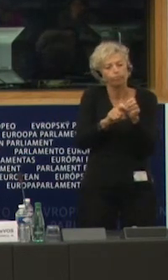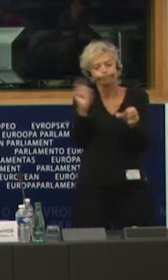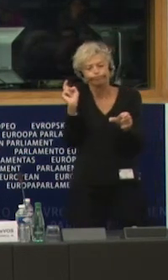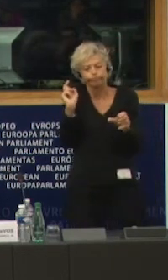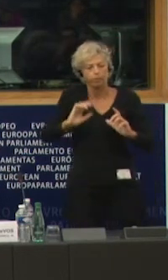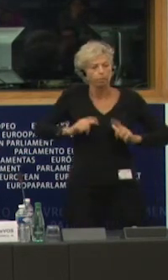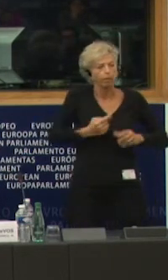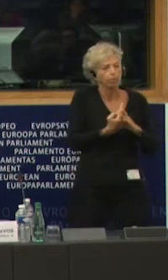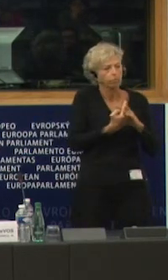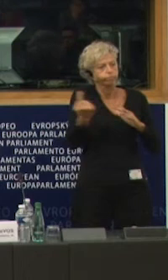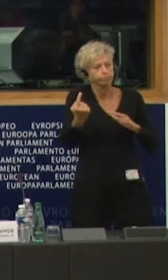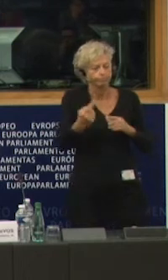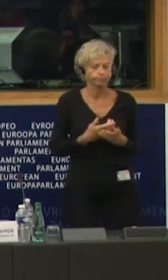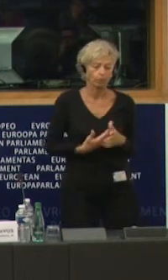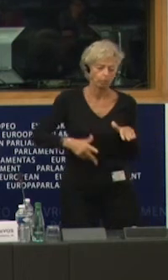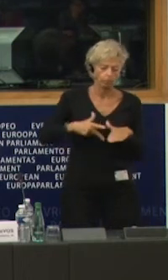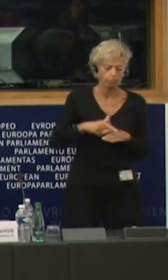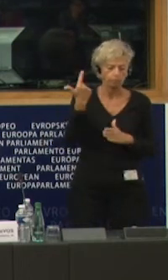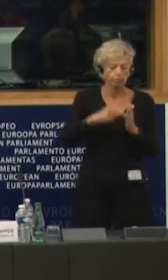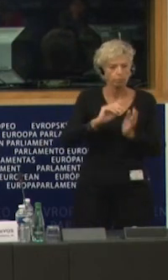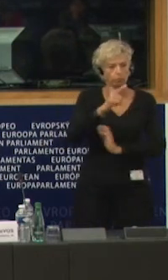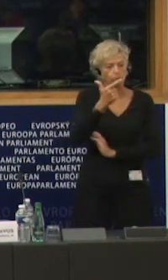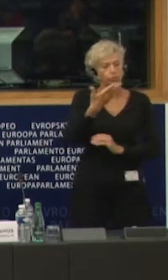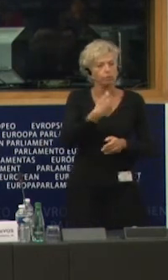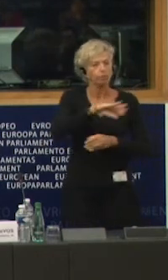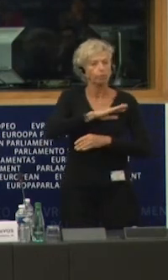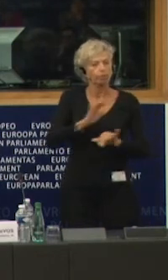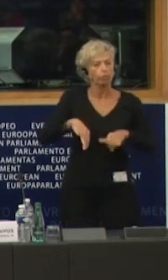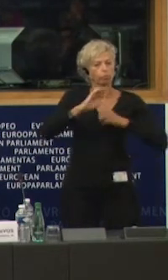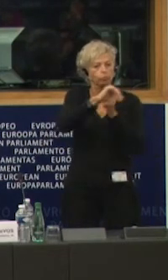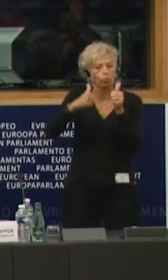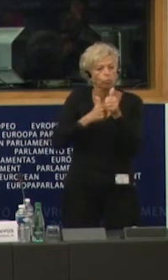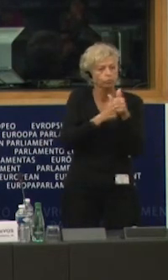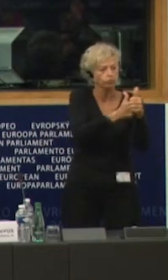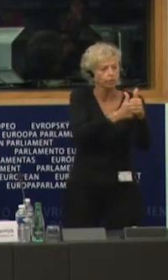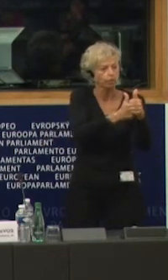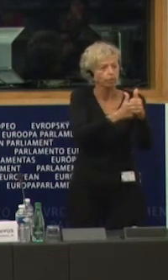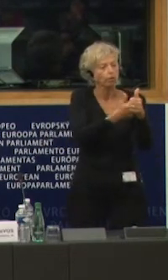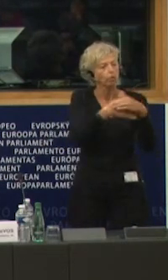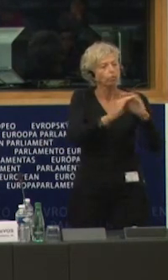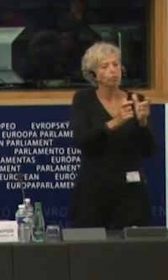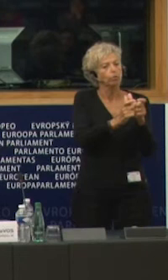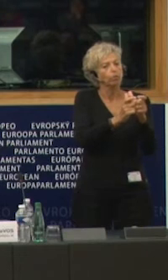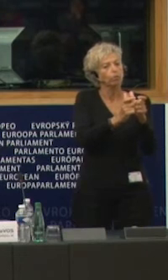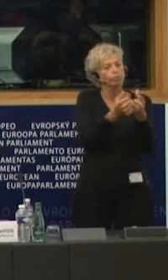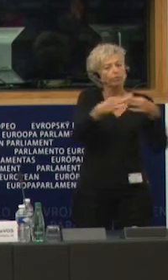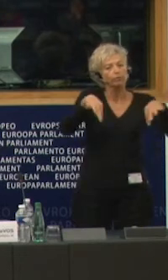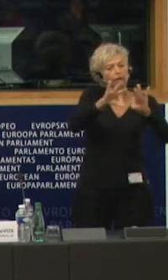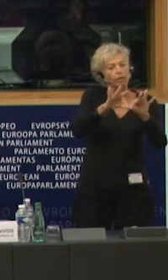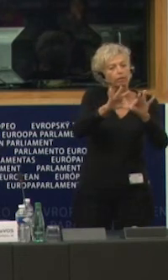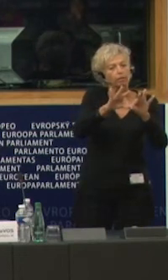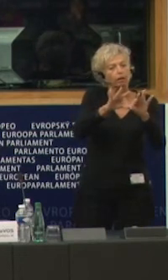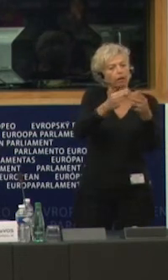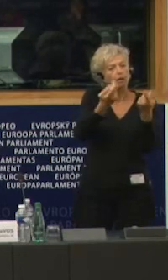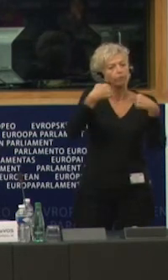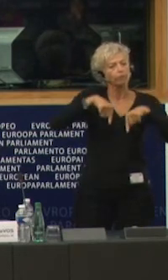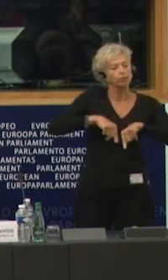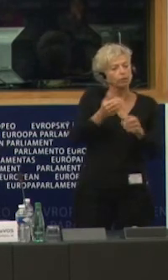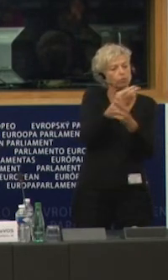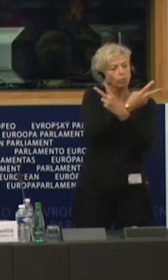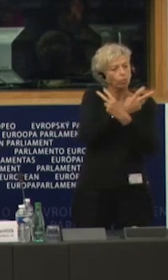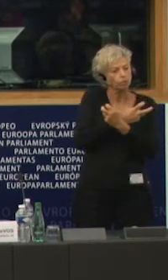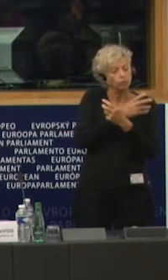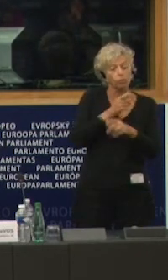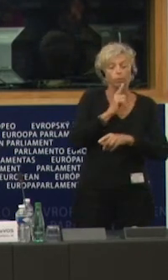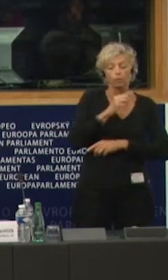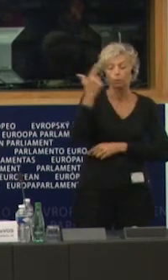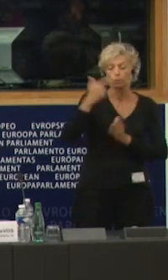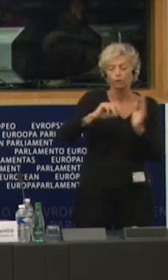In addition to these regional state offices, we also have coordination offices in every region. Which are responsible for transition.